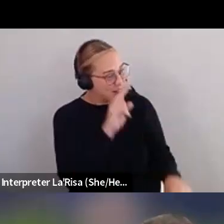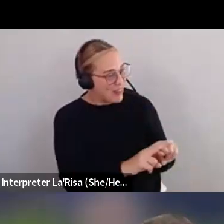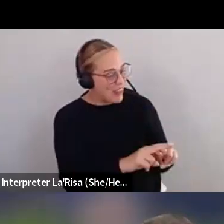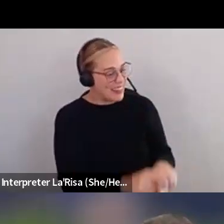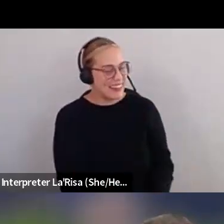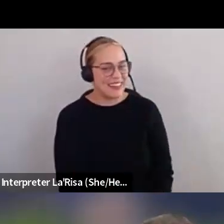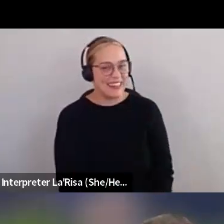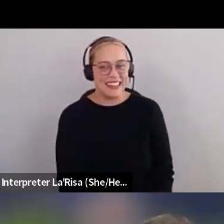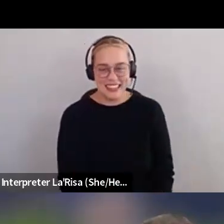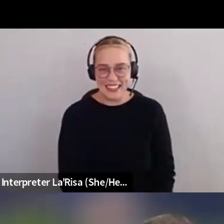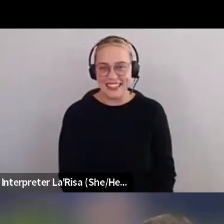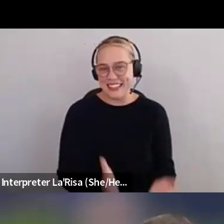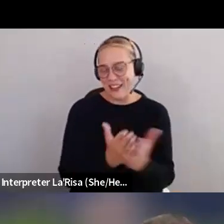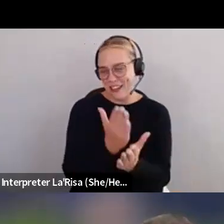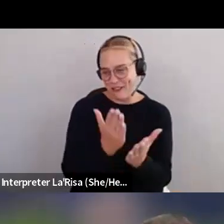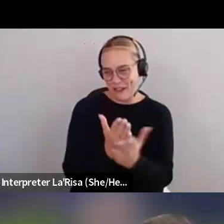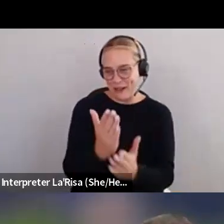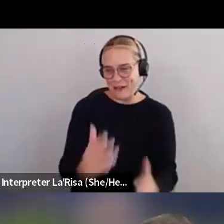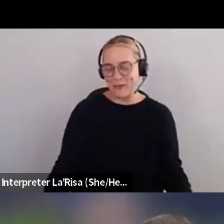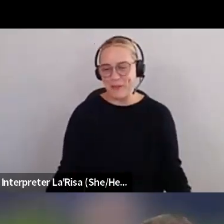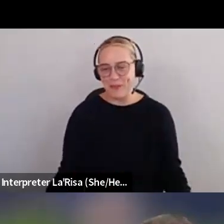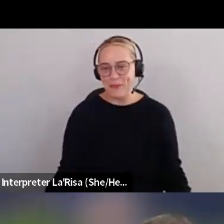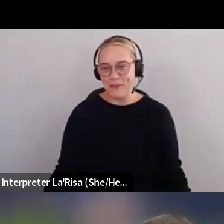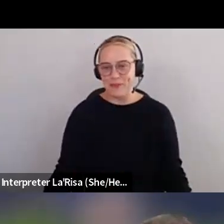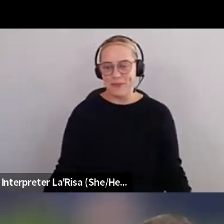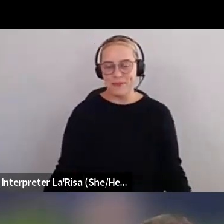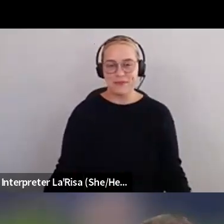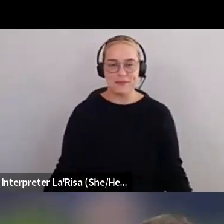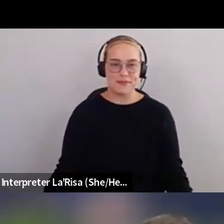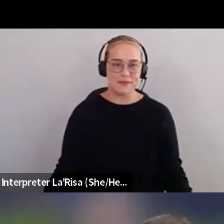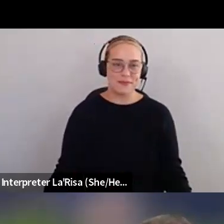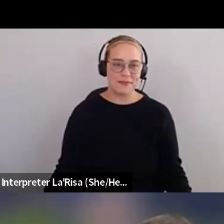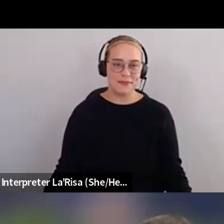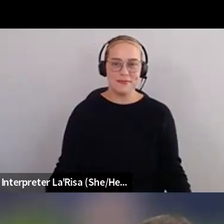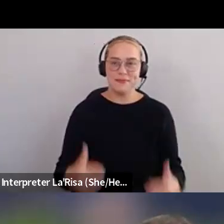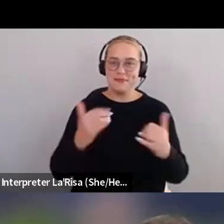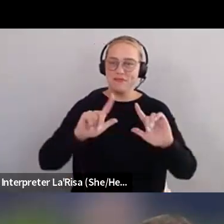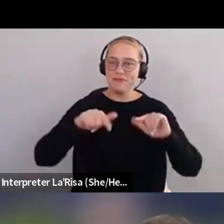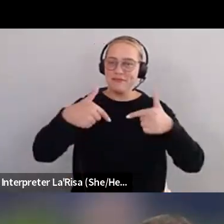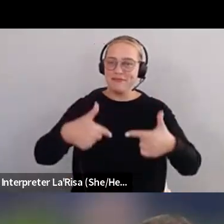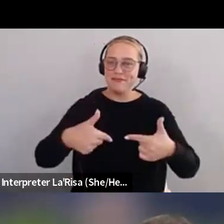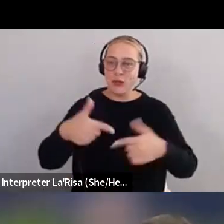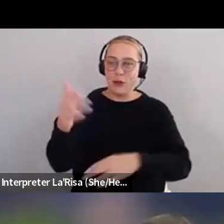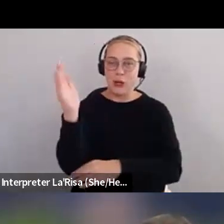just so happy. It's super cute. That is one of my favorite things.